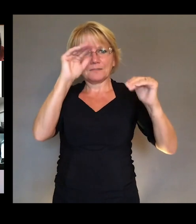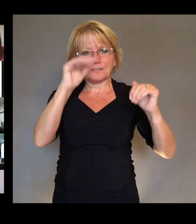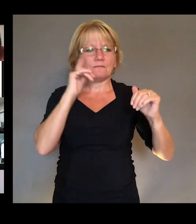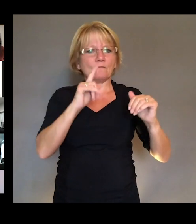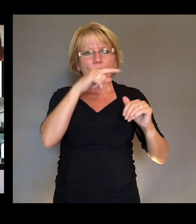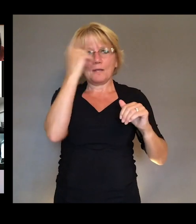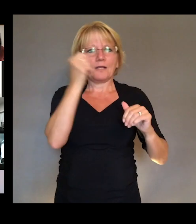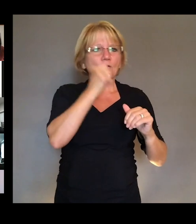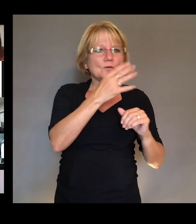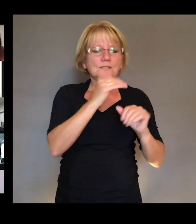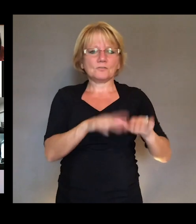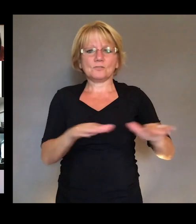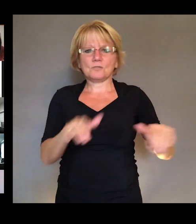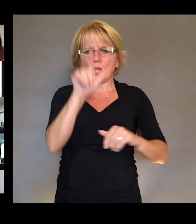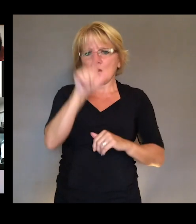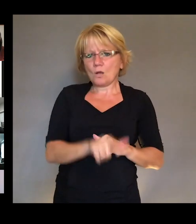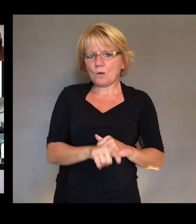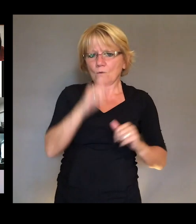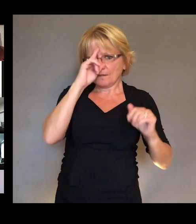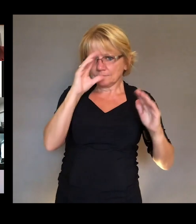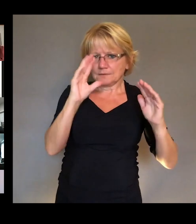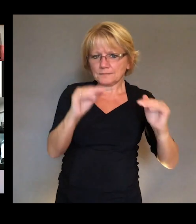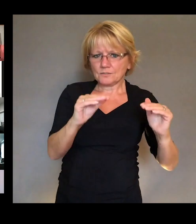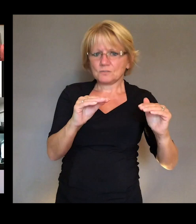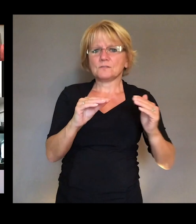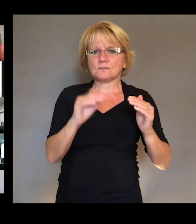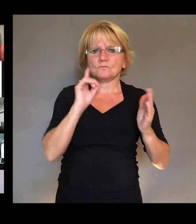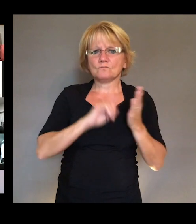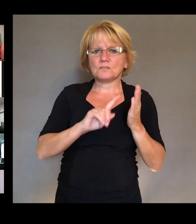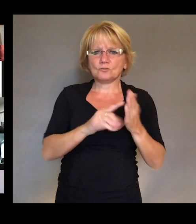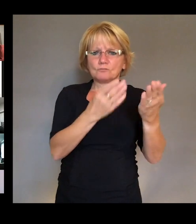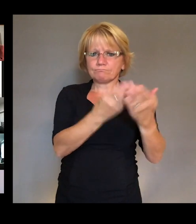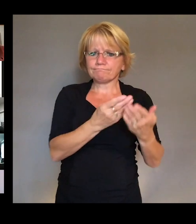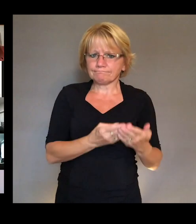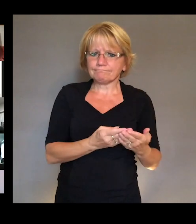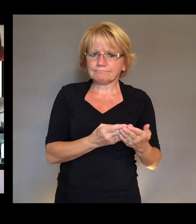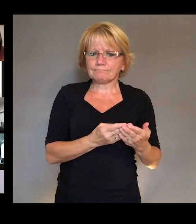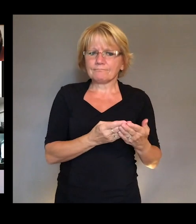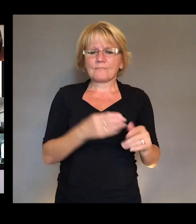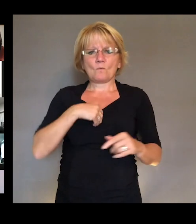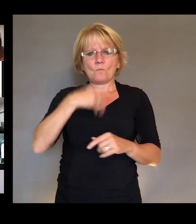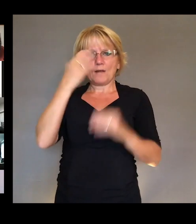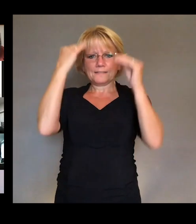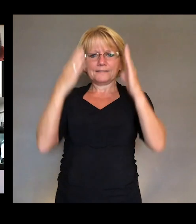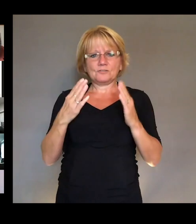and black children in general is so low. And there's been studies on this as well to show that, you know, white teachers